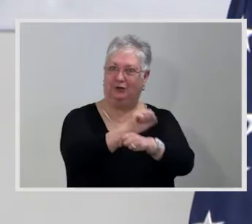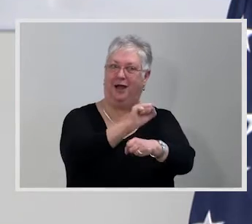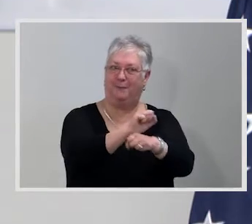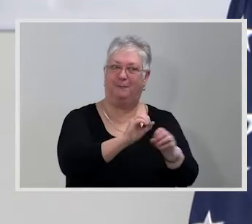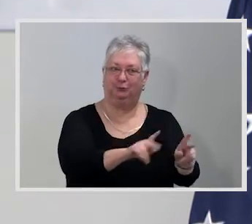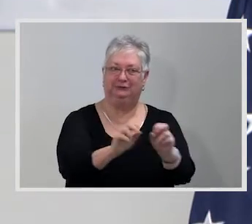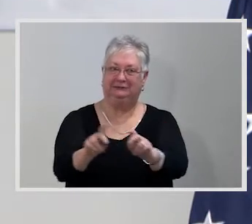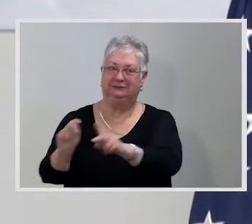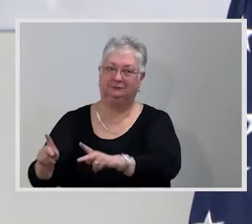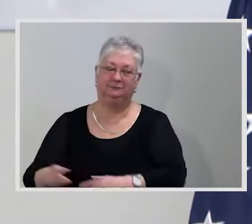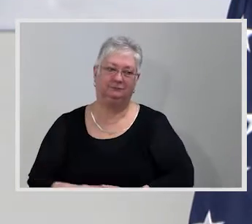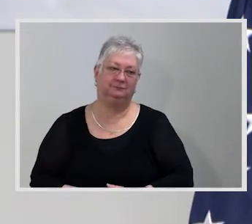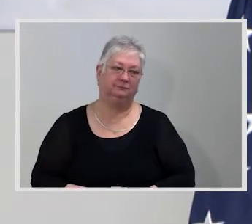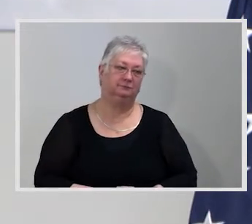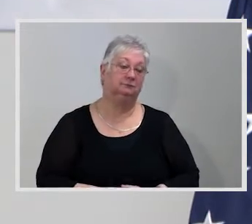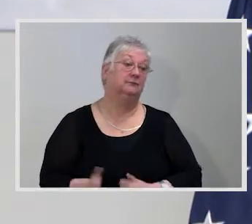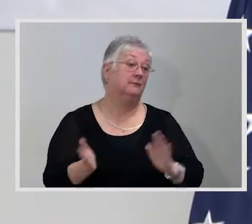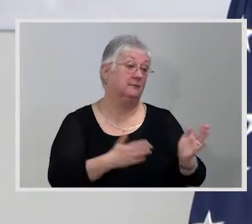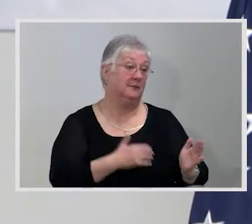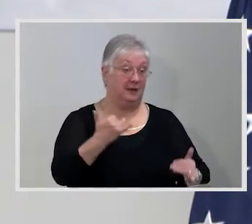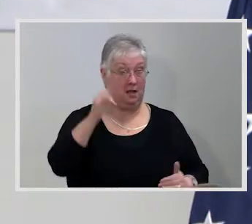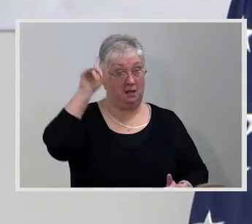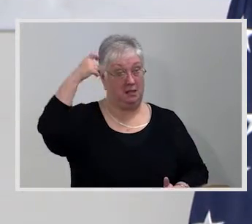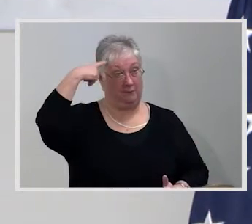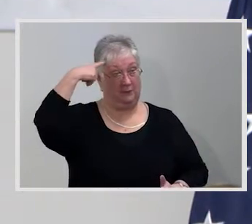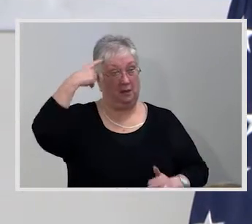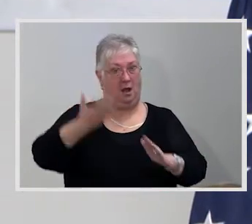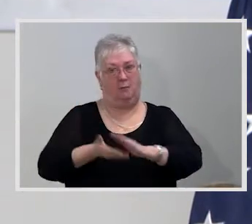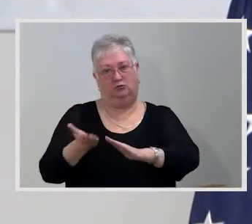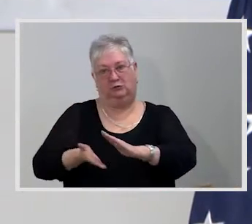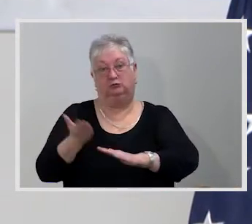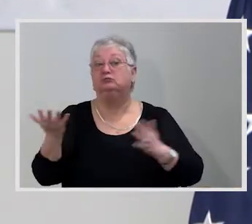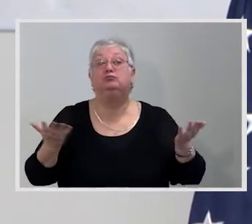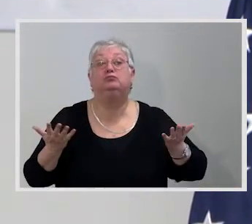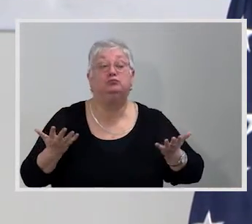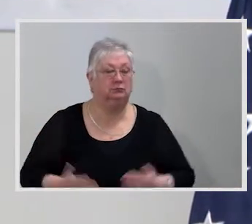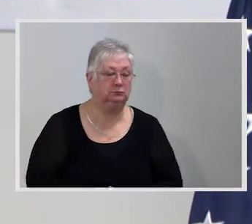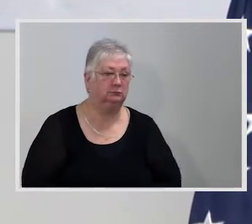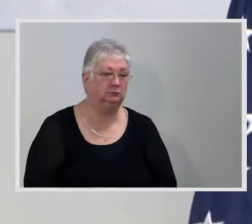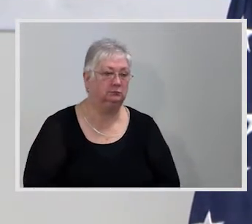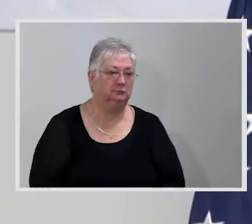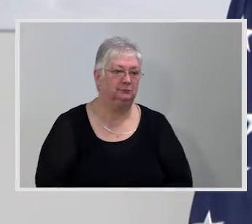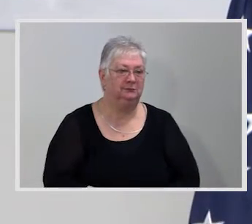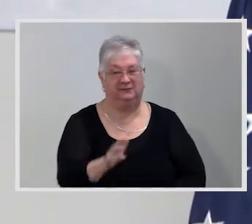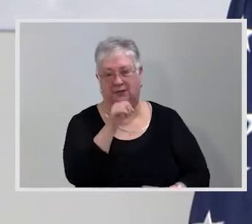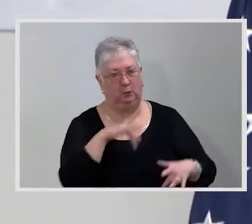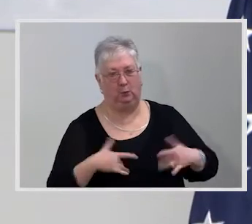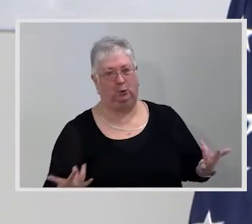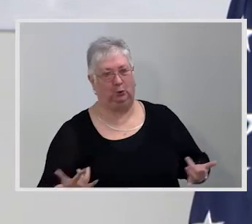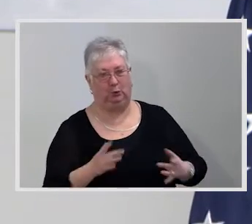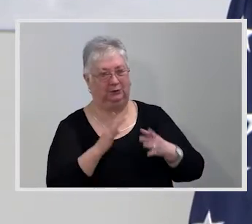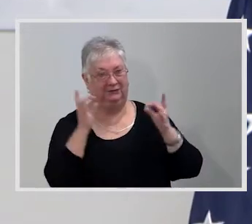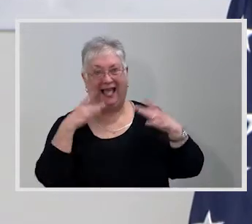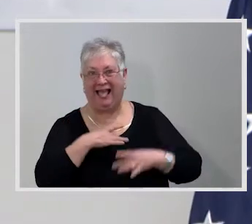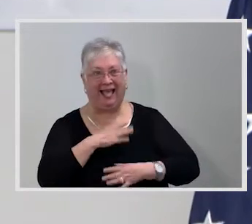ISN'T THE -- MOST PEOPLE DON'T FIND THIS TO BE THE MOST EXCITING AREA OF GOVERNMENT, BUT IT'S PRETTY EXCITING TO ME